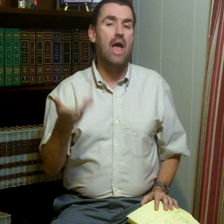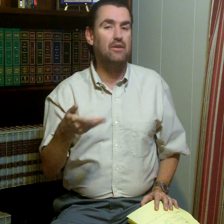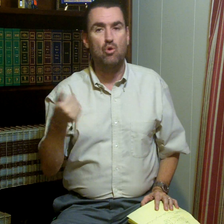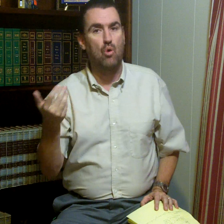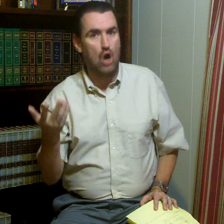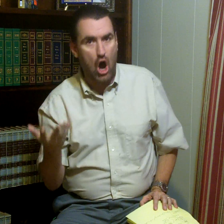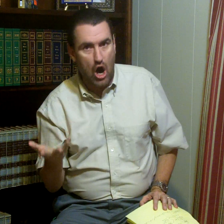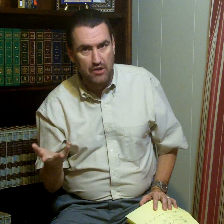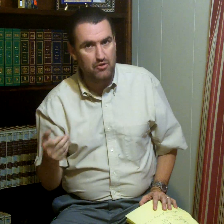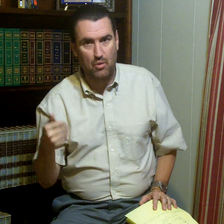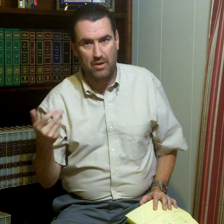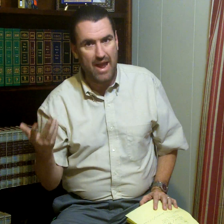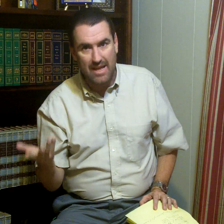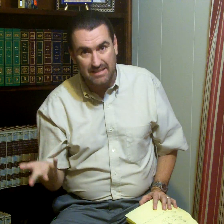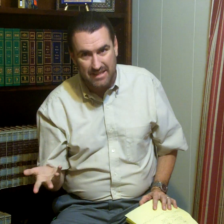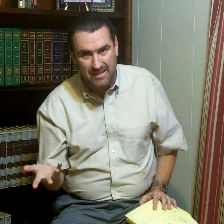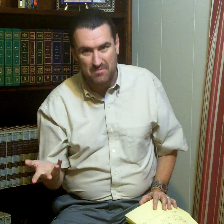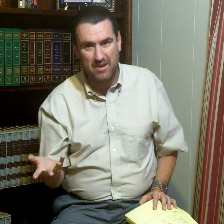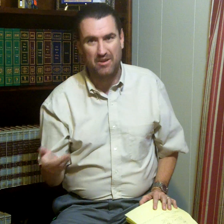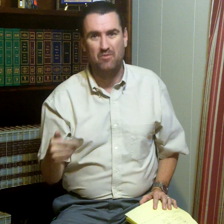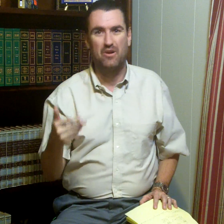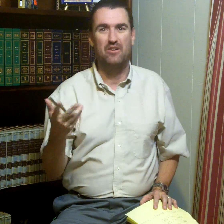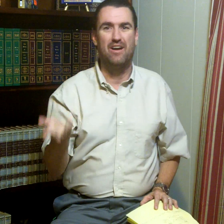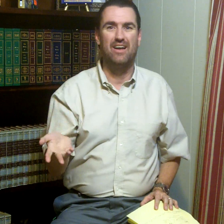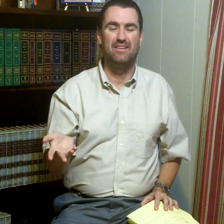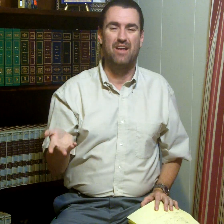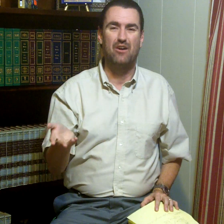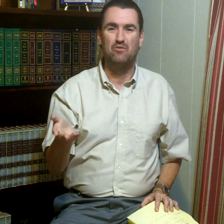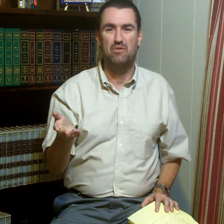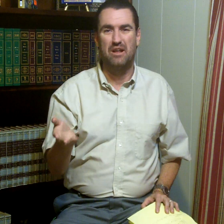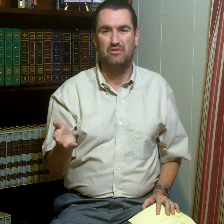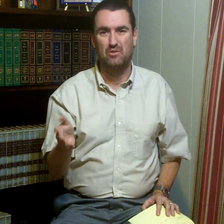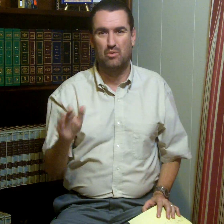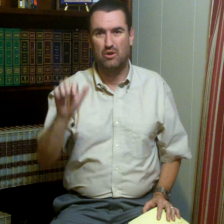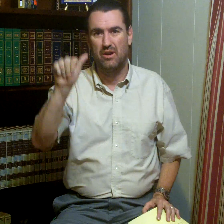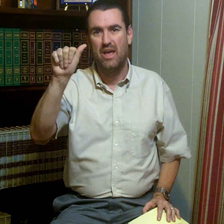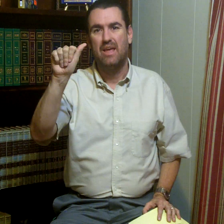aunt on or A U N T or auntie depending on where you're at and how you pronounce the word